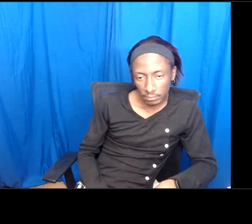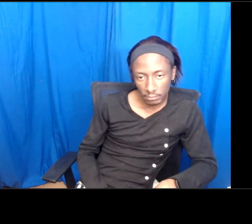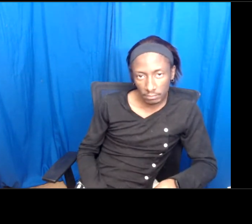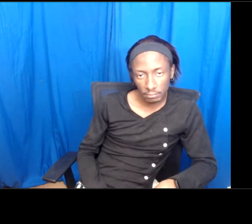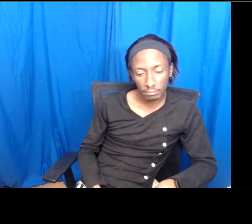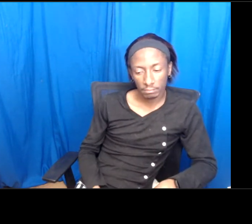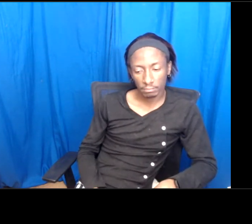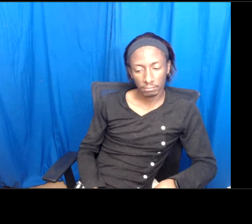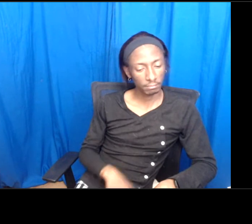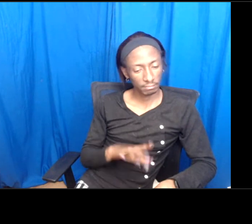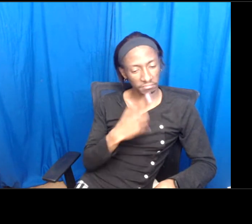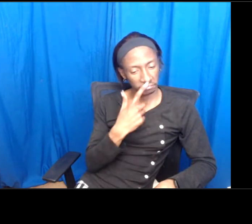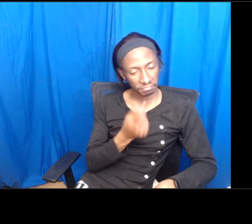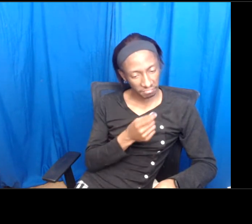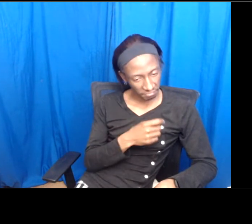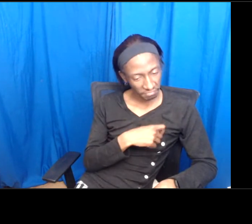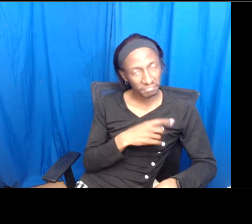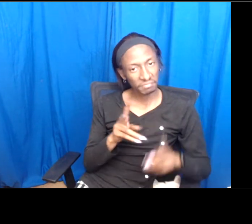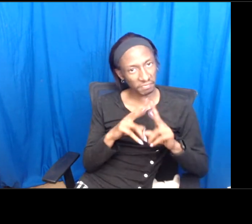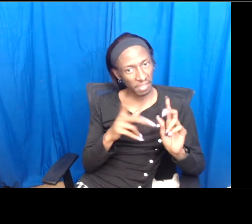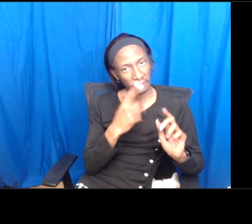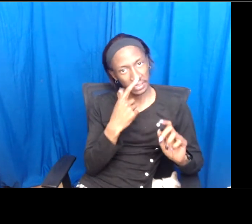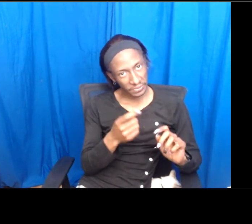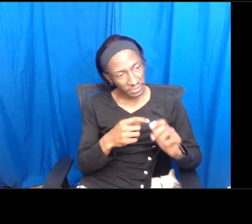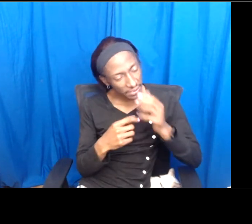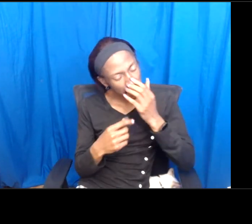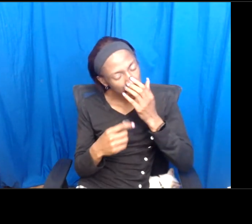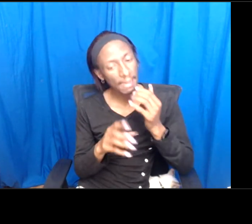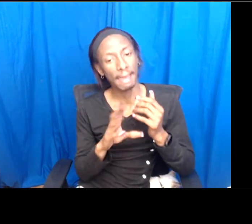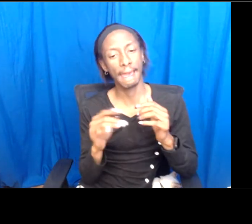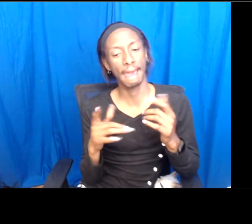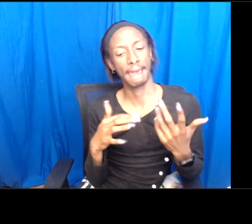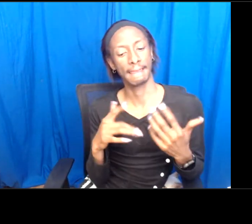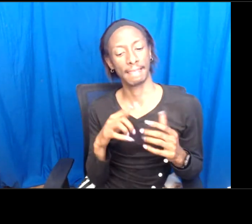Interesting, really interesting. And this also comes from Klaus Peter.